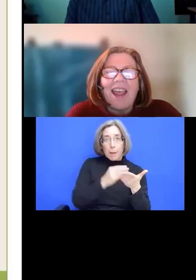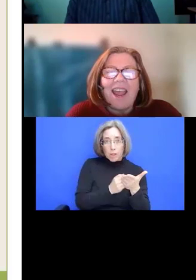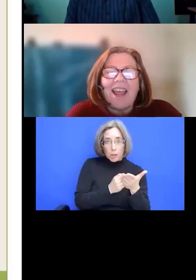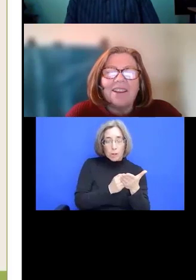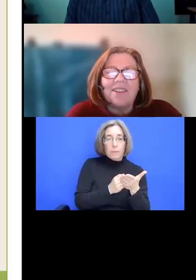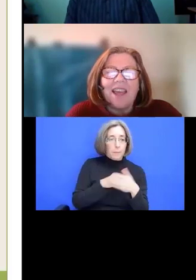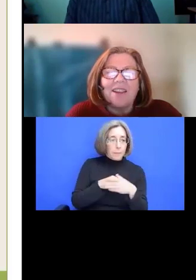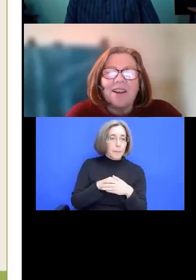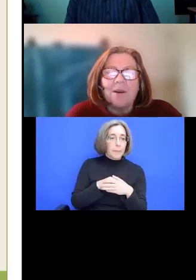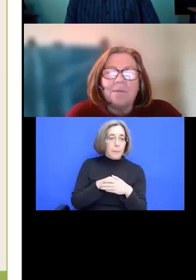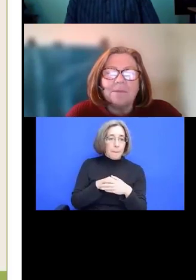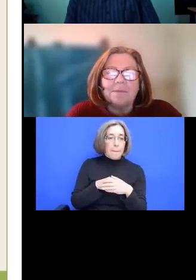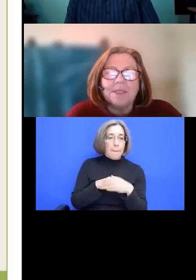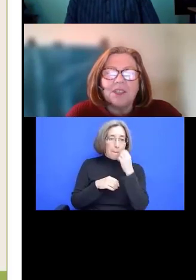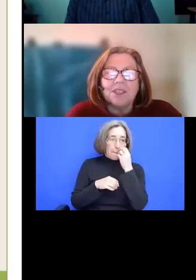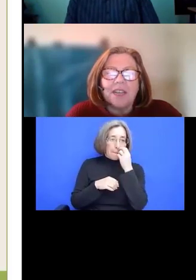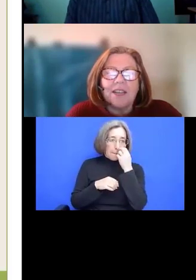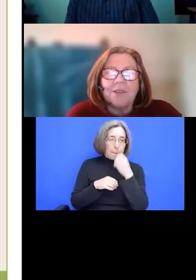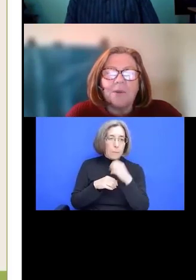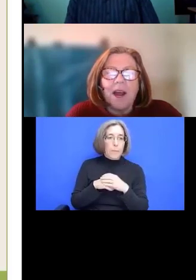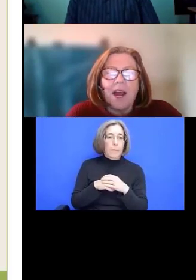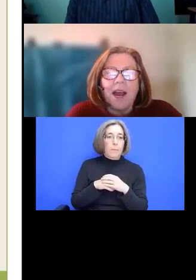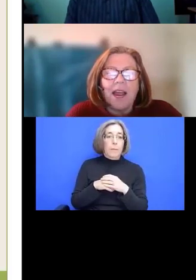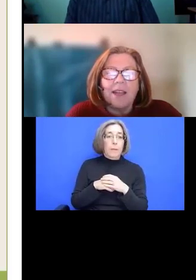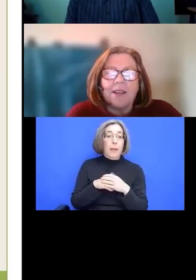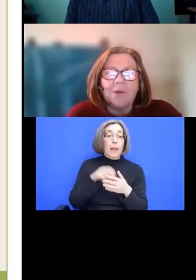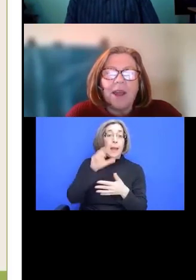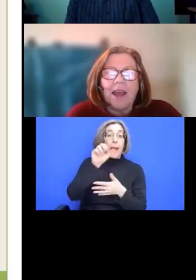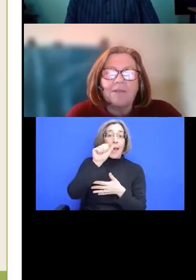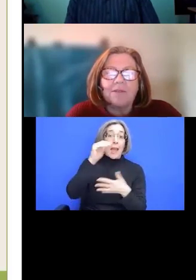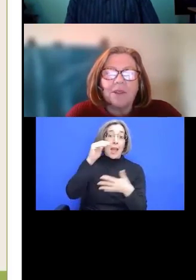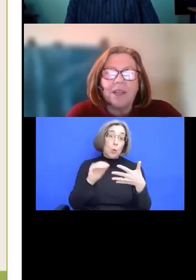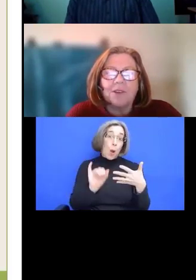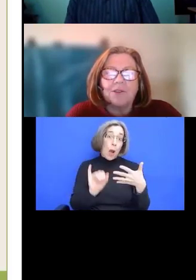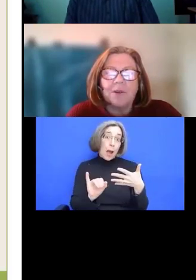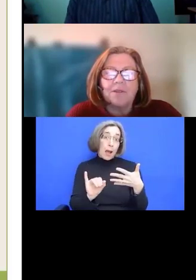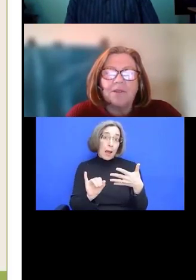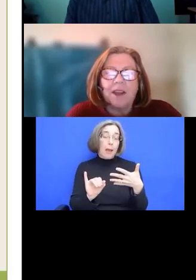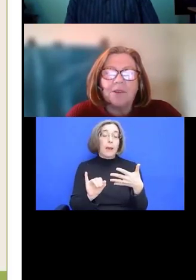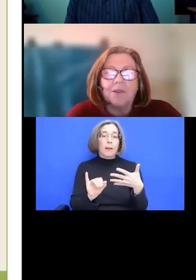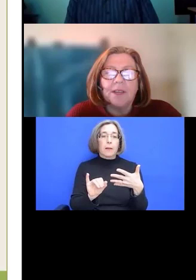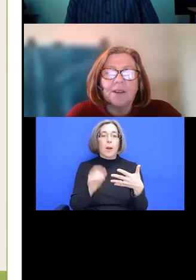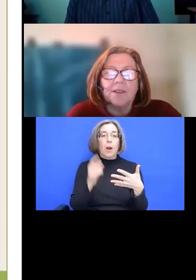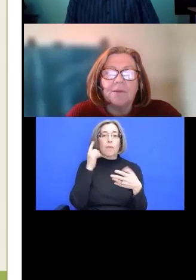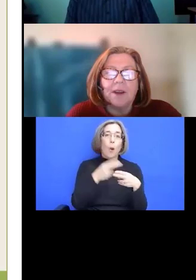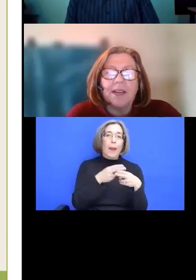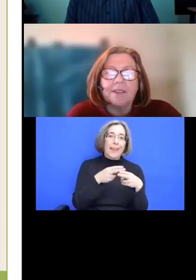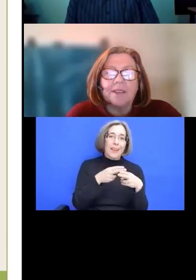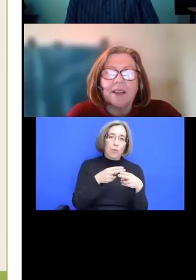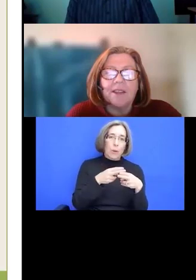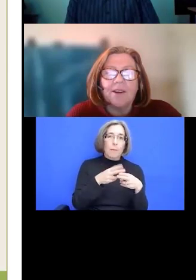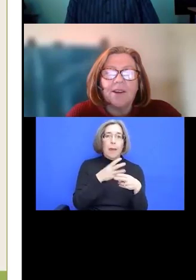and then sections A through I, you have for the interim and final on the right hand side there,